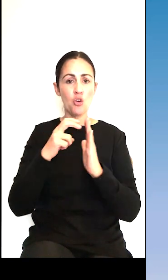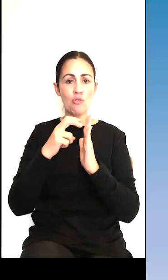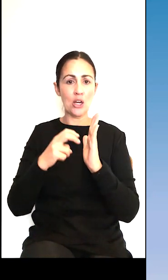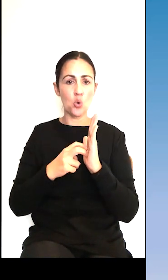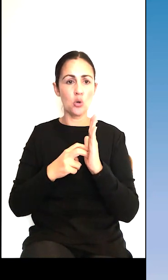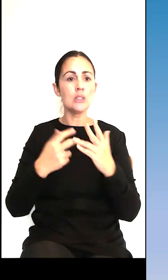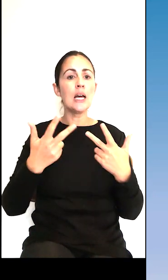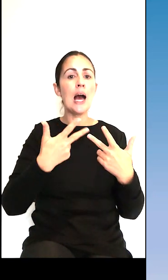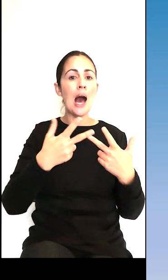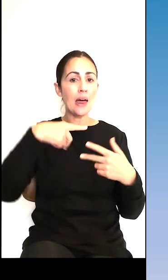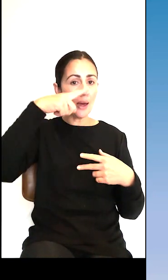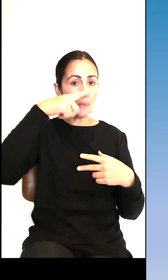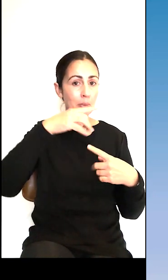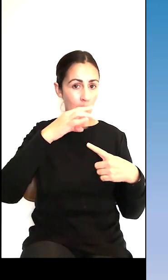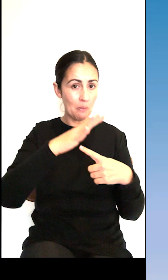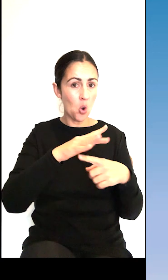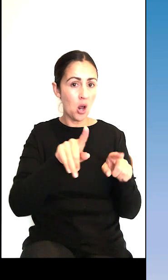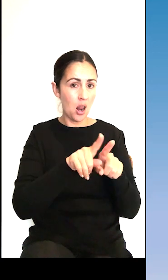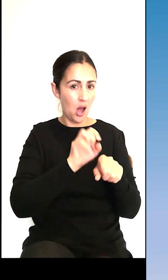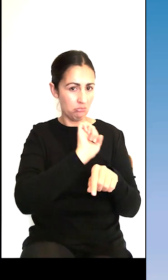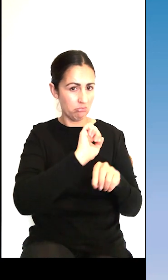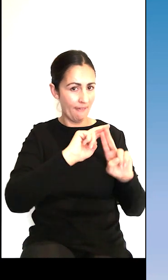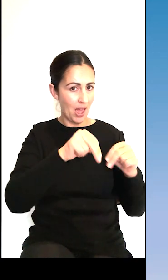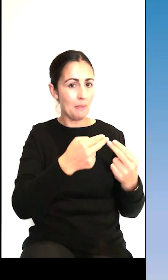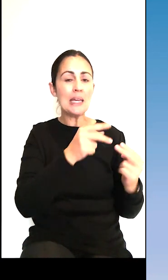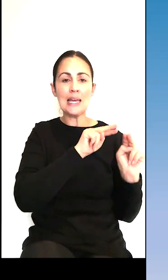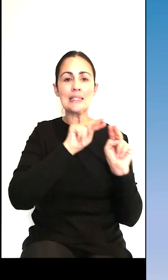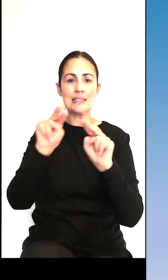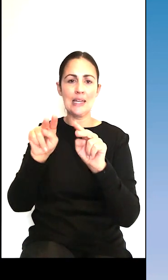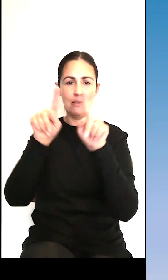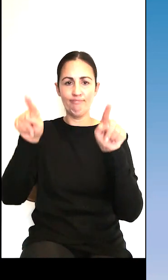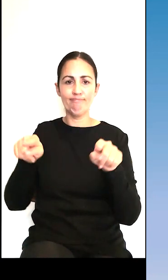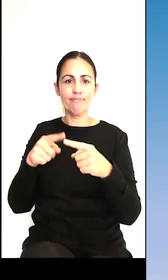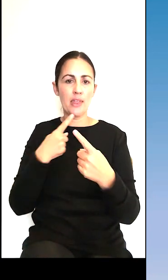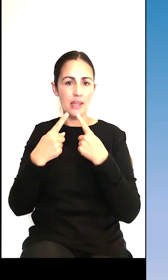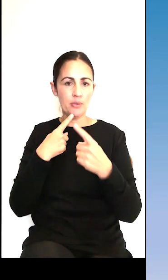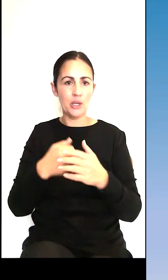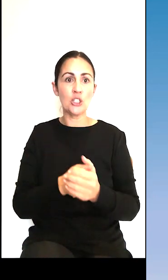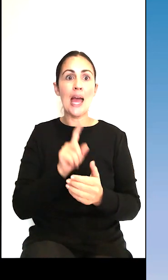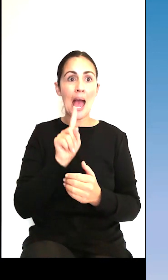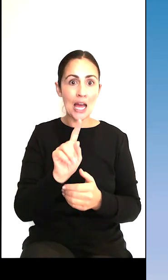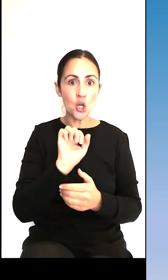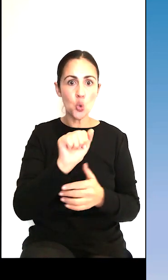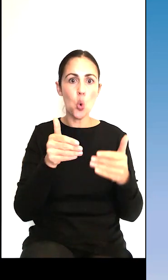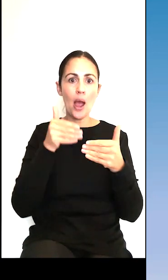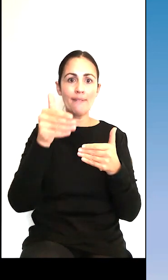to everyone important in that person's care and very importantly, the advance care planning document can be uploaded to it as well.